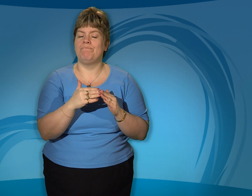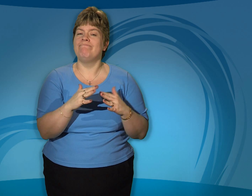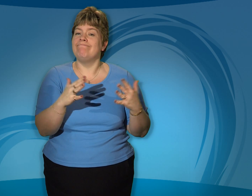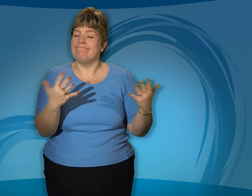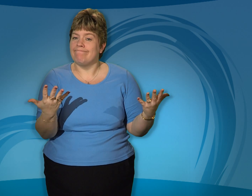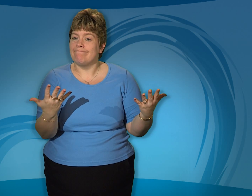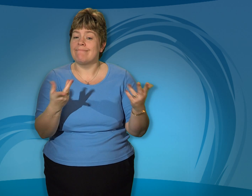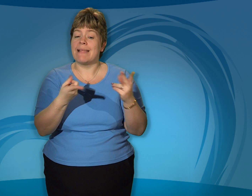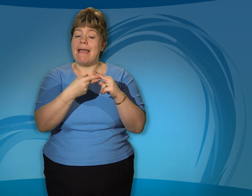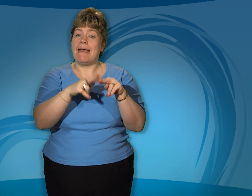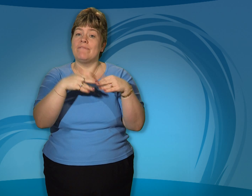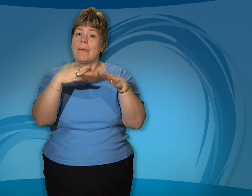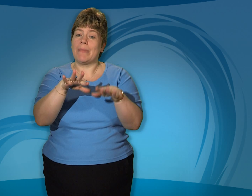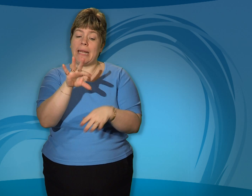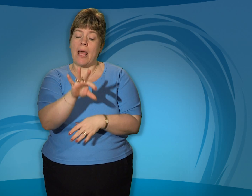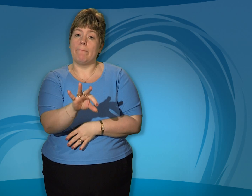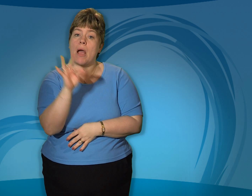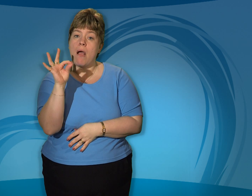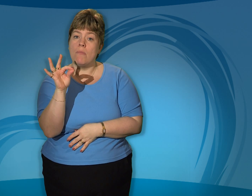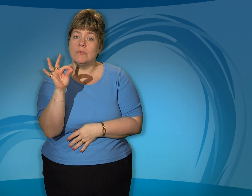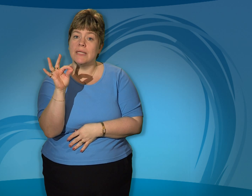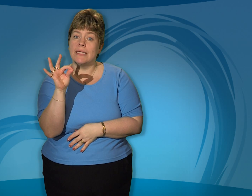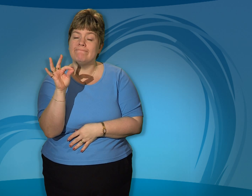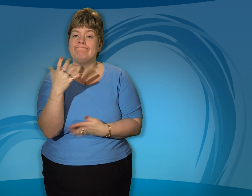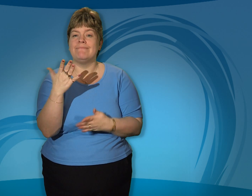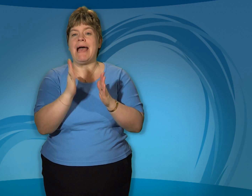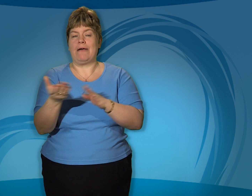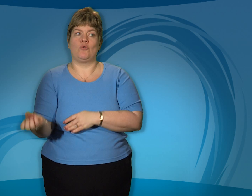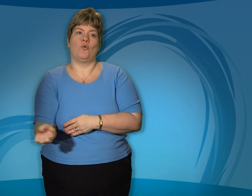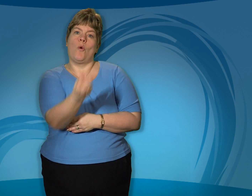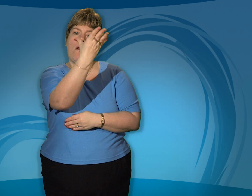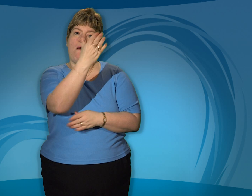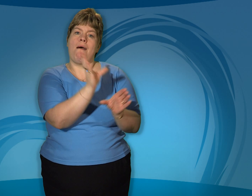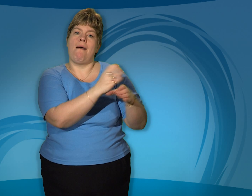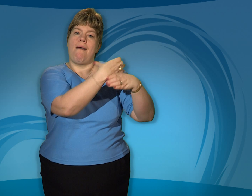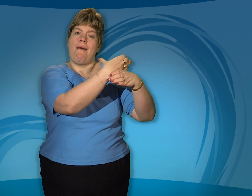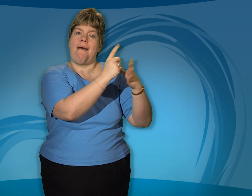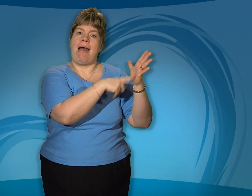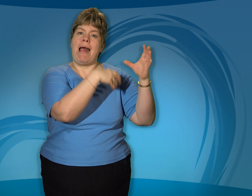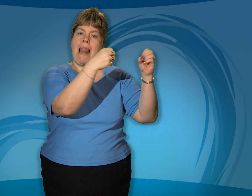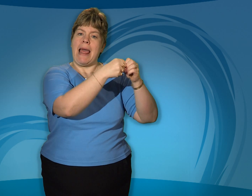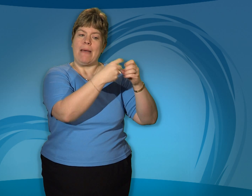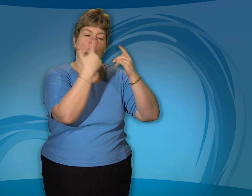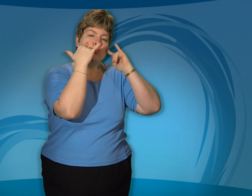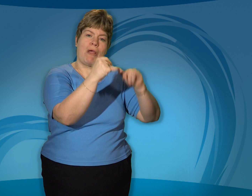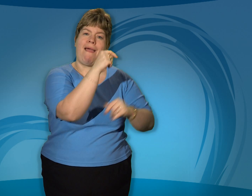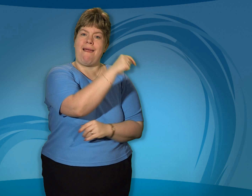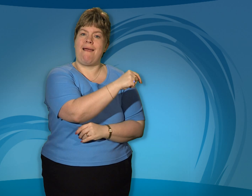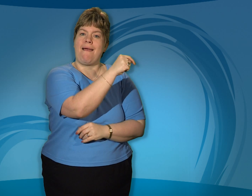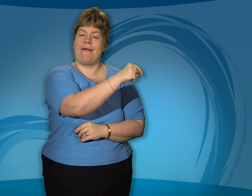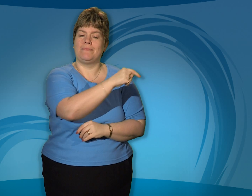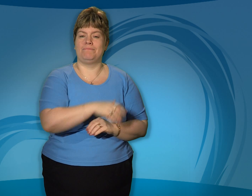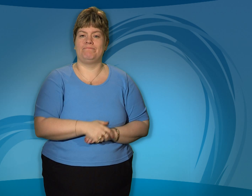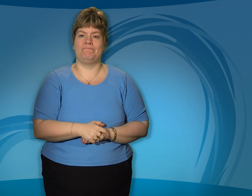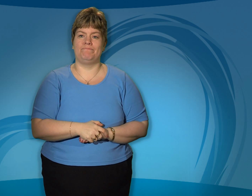However, if you have had biopsies taken, these have to go to the laboratory for examination.